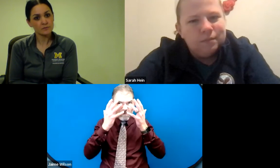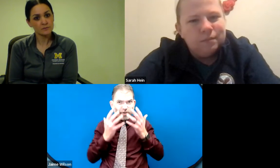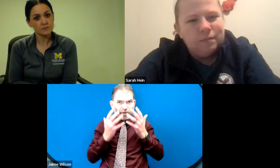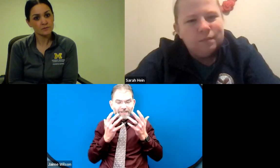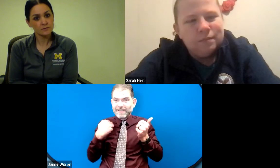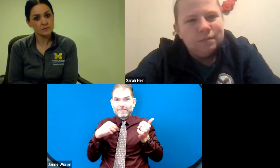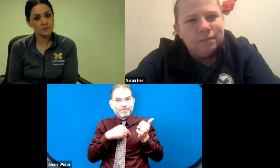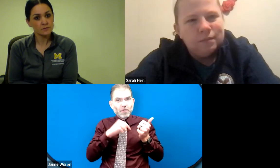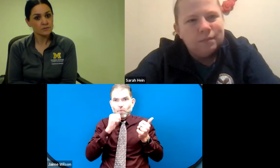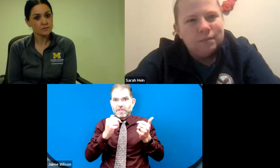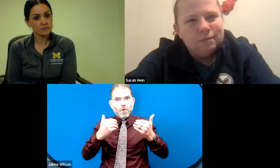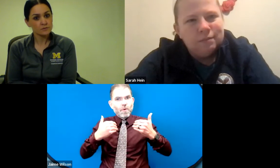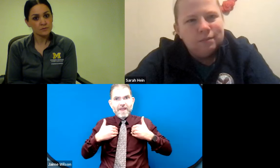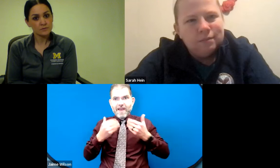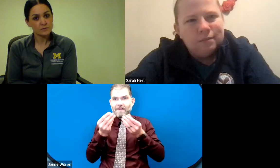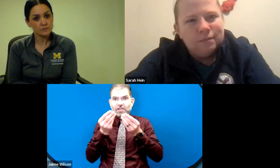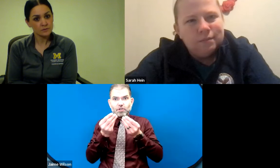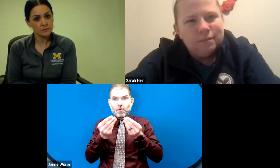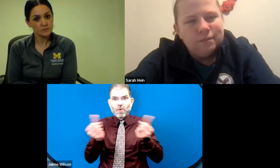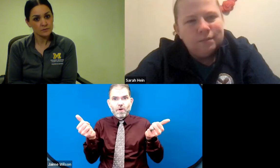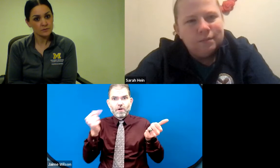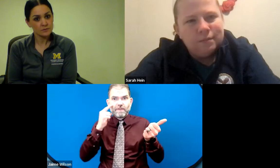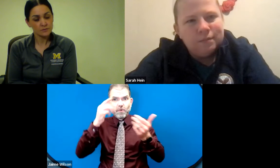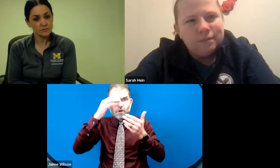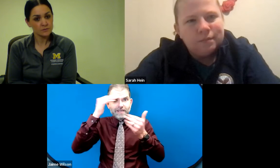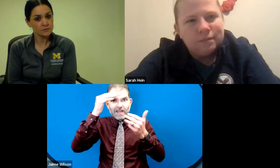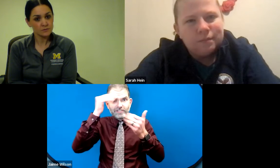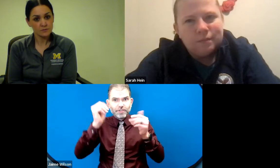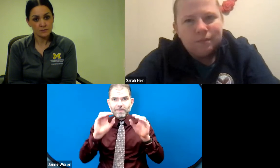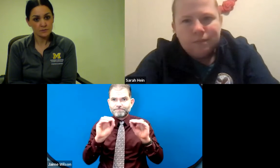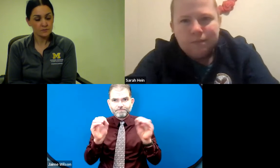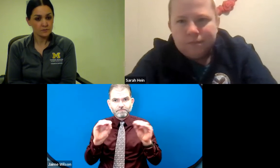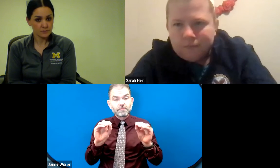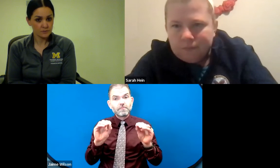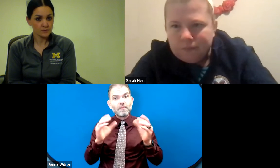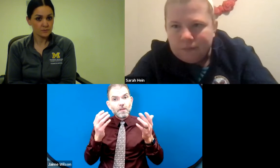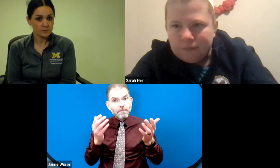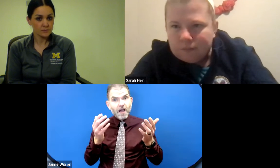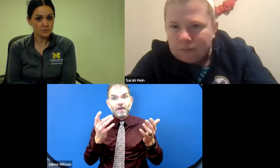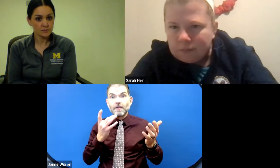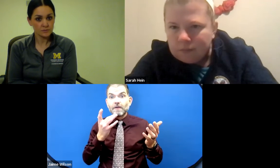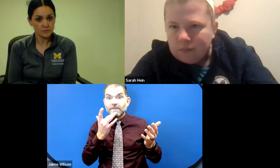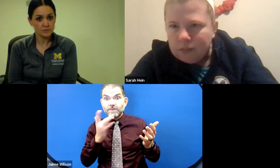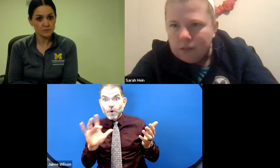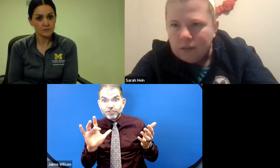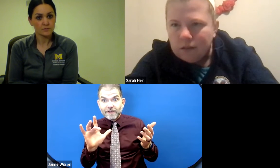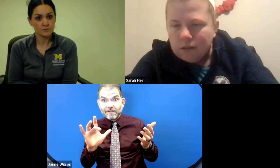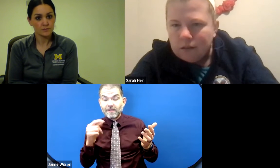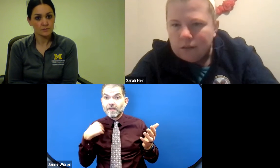ASL Interpreter: so. ASL Interpreter: Unfortunately, we don't have a cure for dementia. ASL Interpreter: but